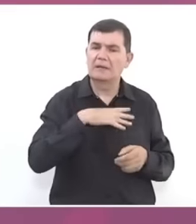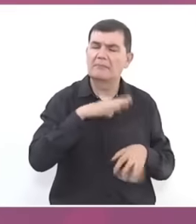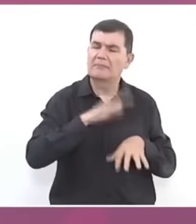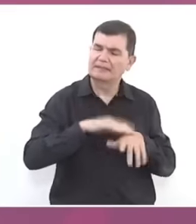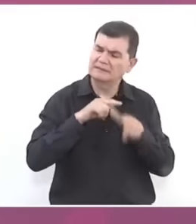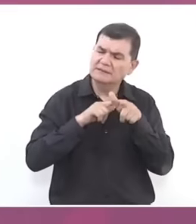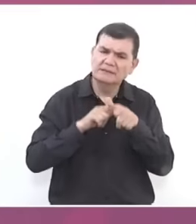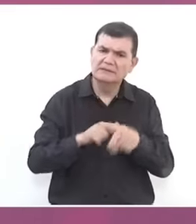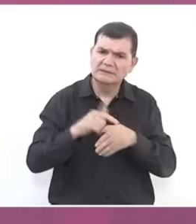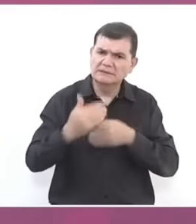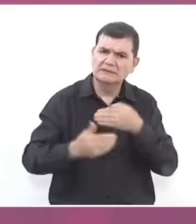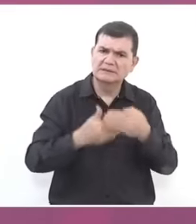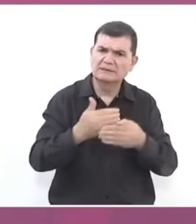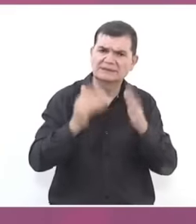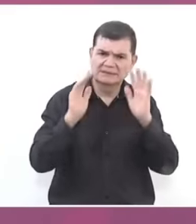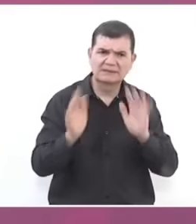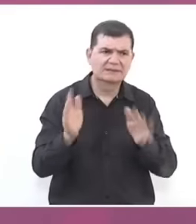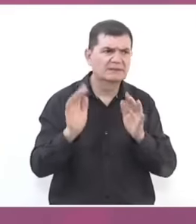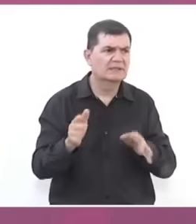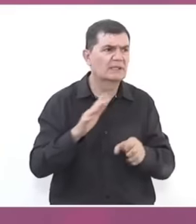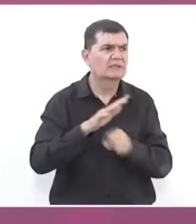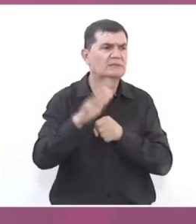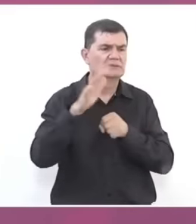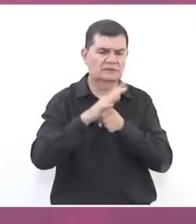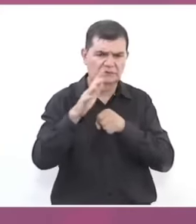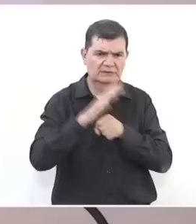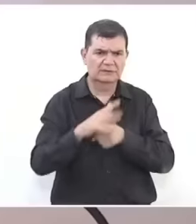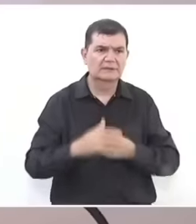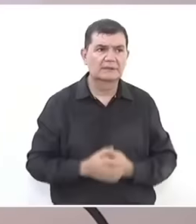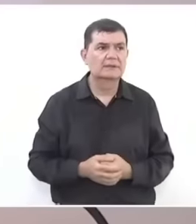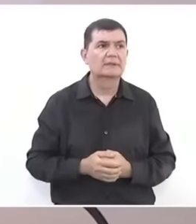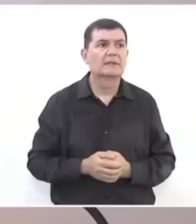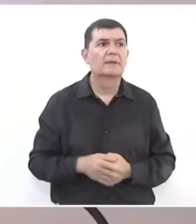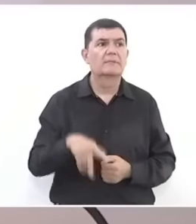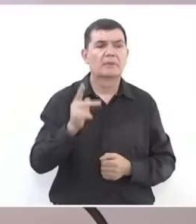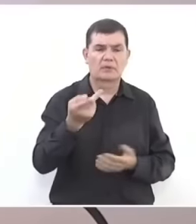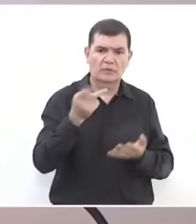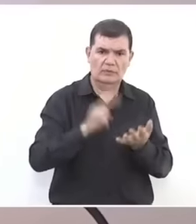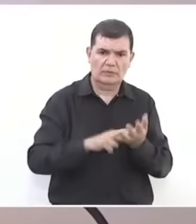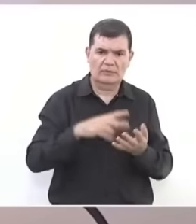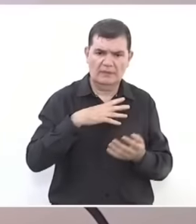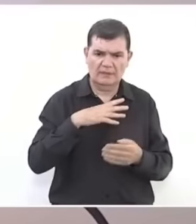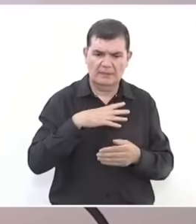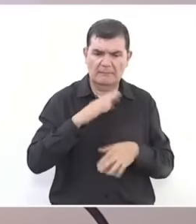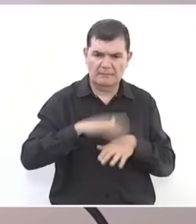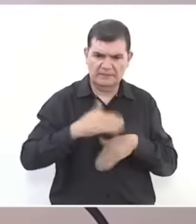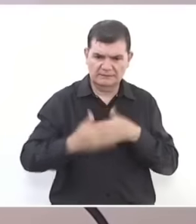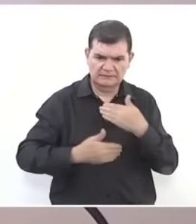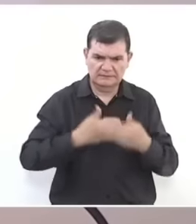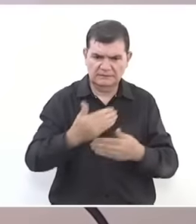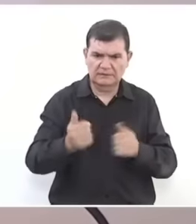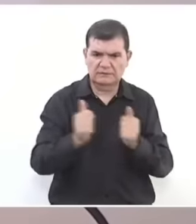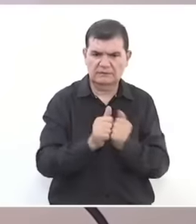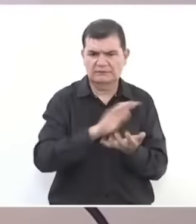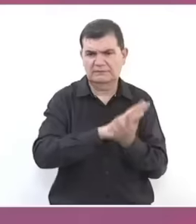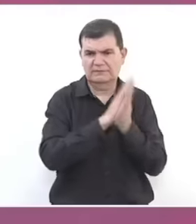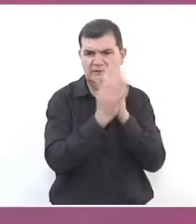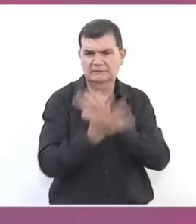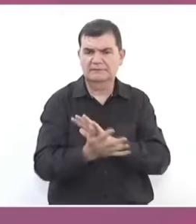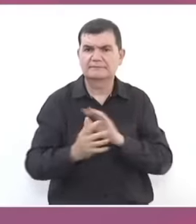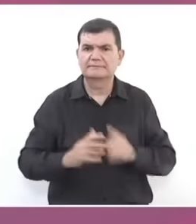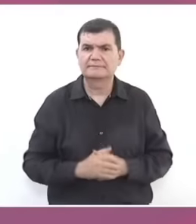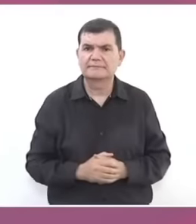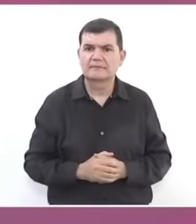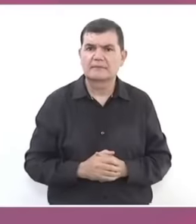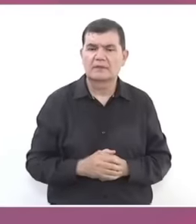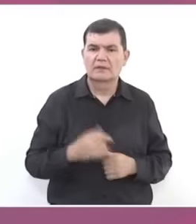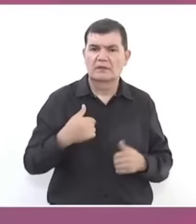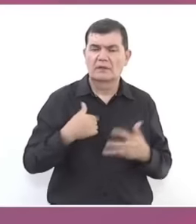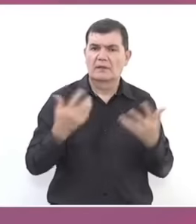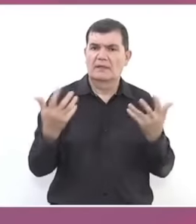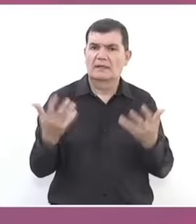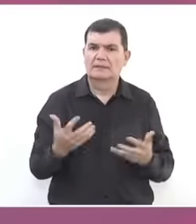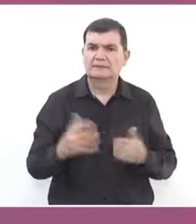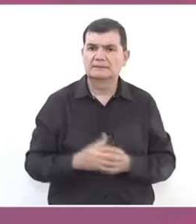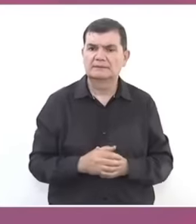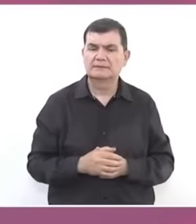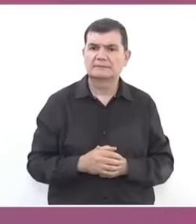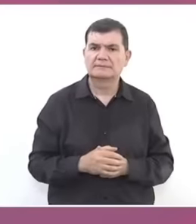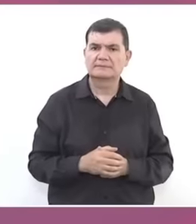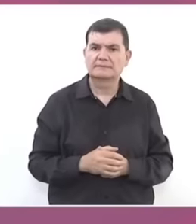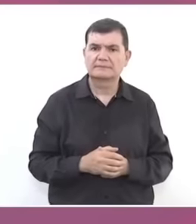continuity, which would be enough, but we are going to move forward with the transformation, we are going to do at